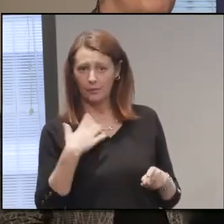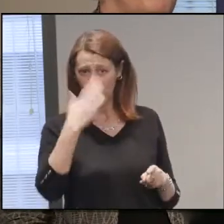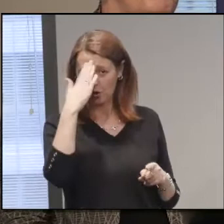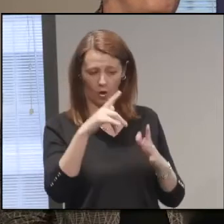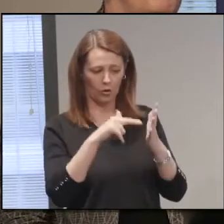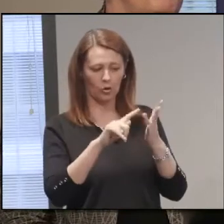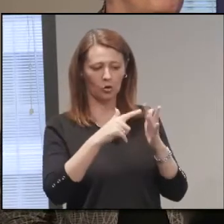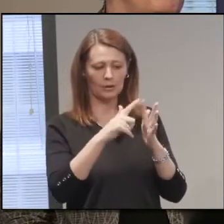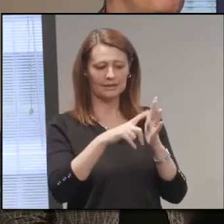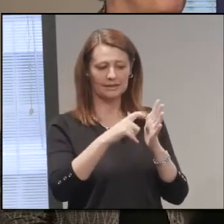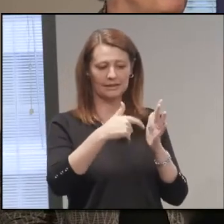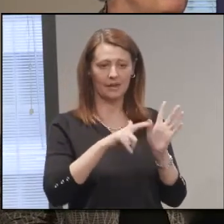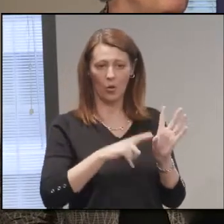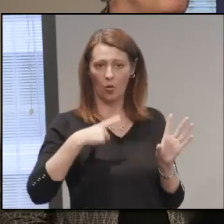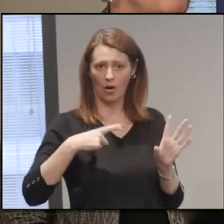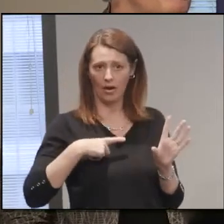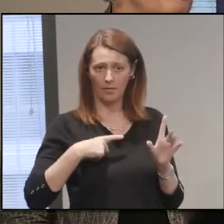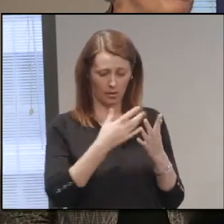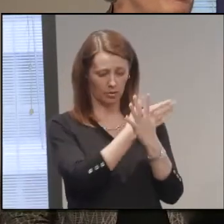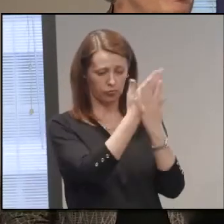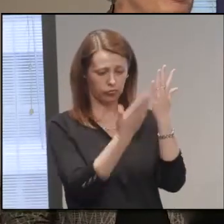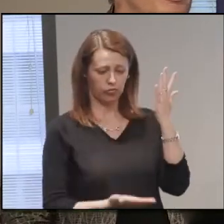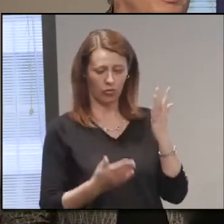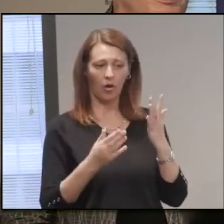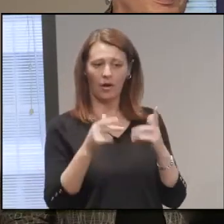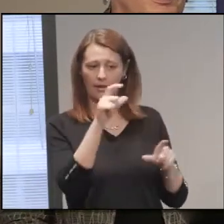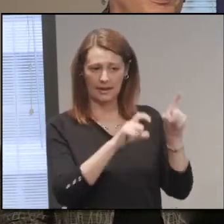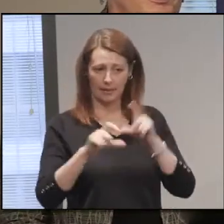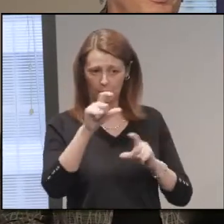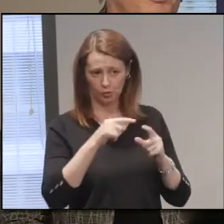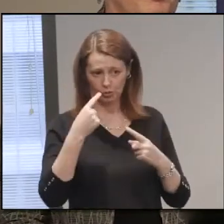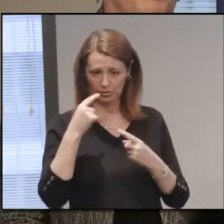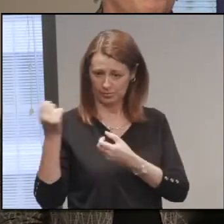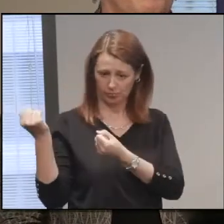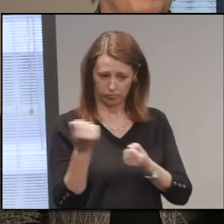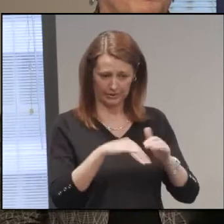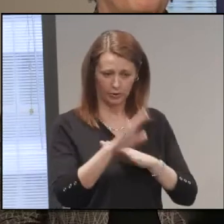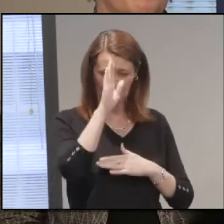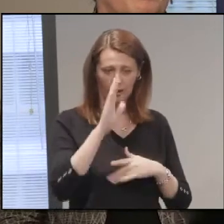is because all those chemicals Andrea showed coming into the country, maybe a handful